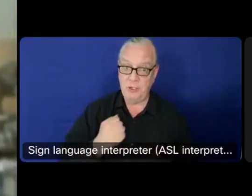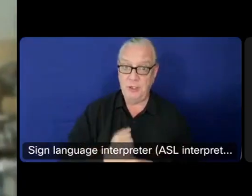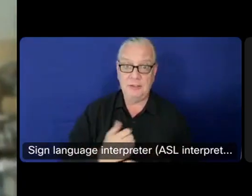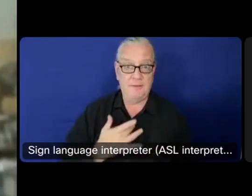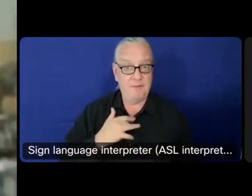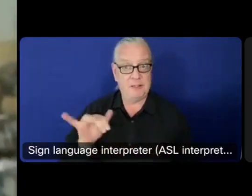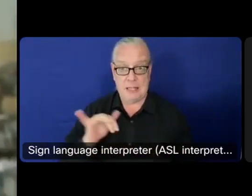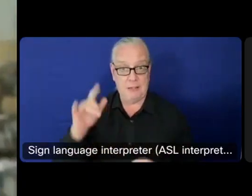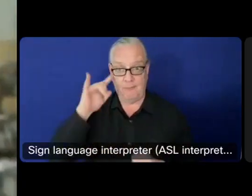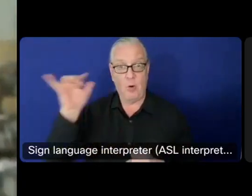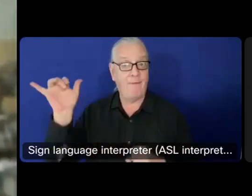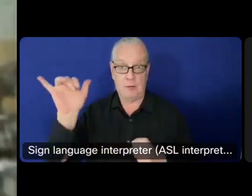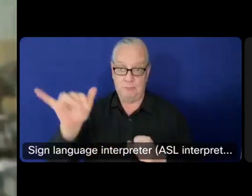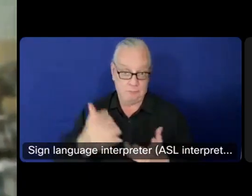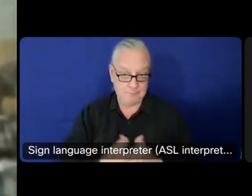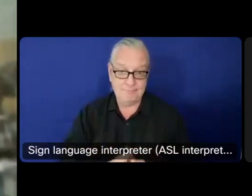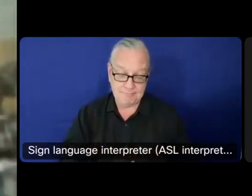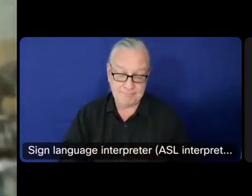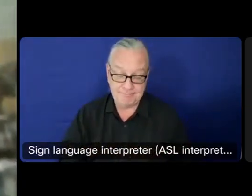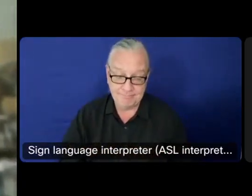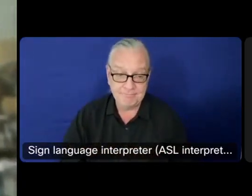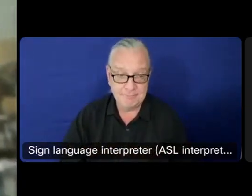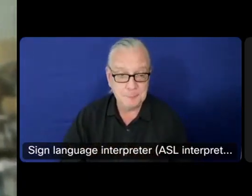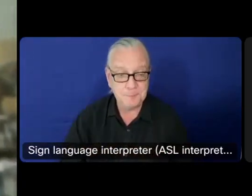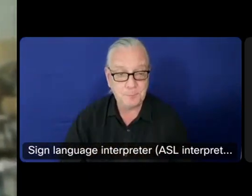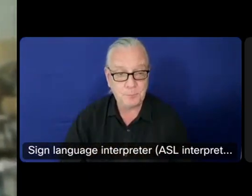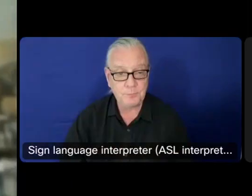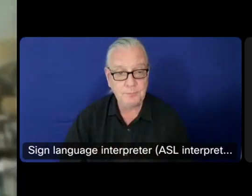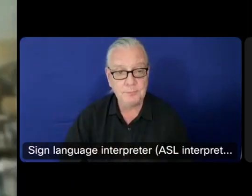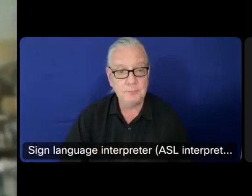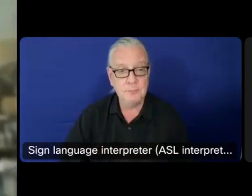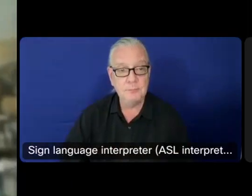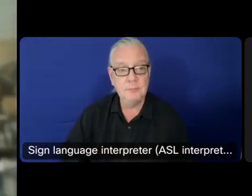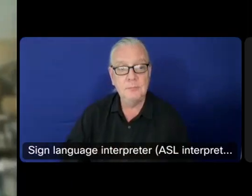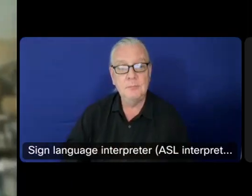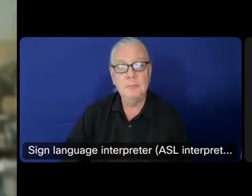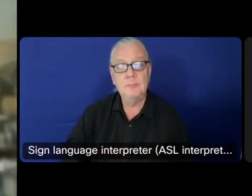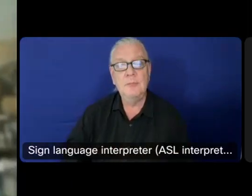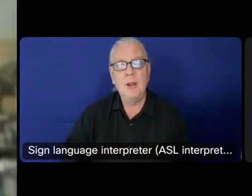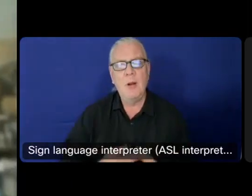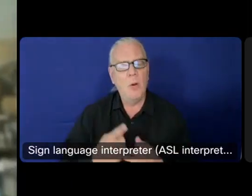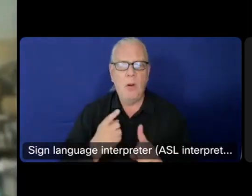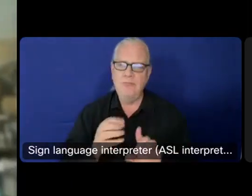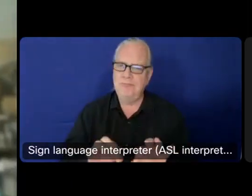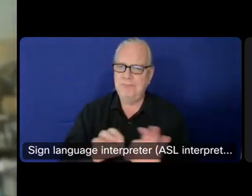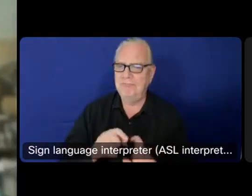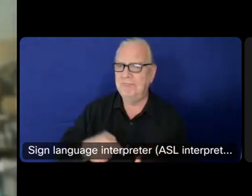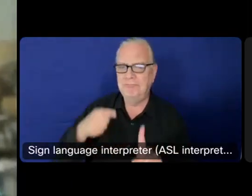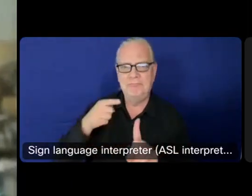you're living with HIV. So, the first thing that I want to talk about and one of the main things that I hope you all take away